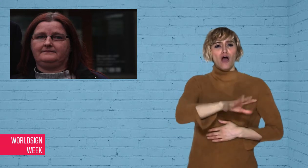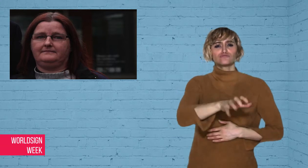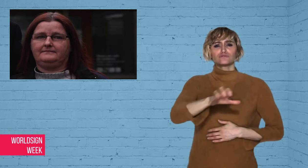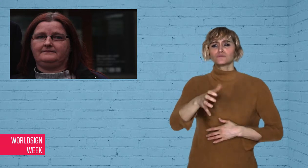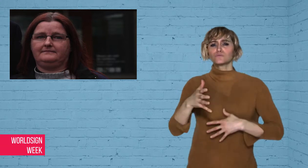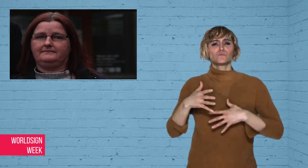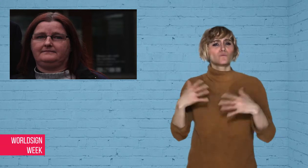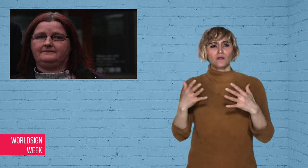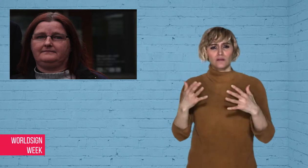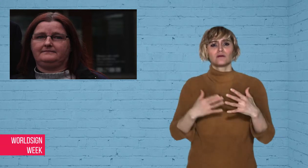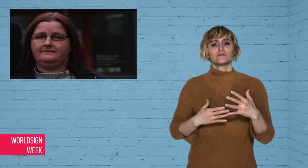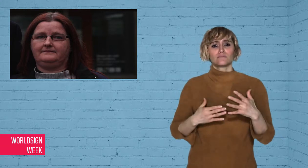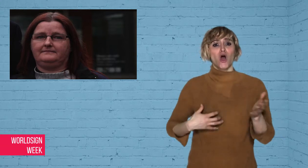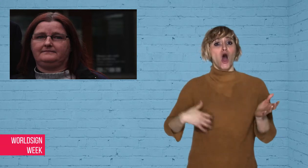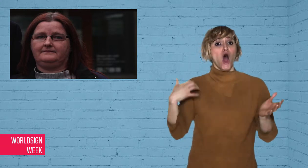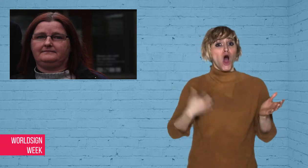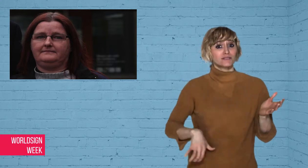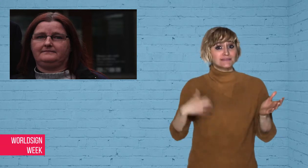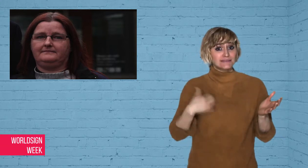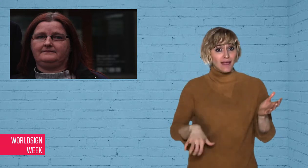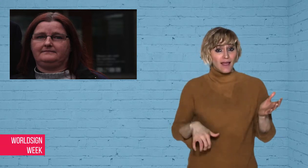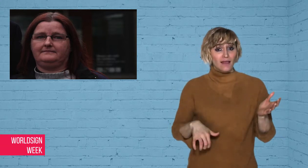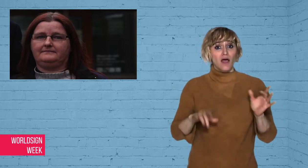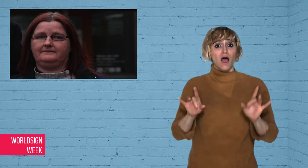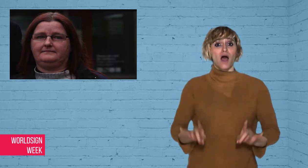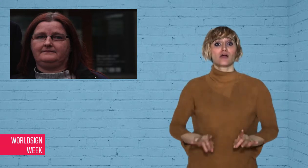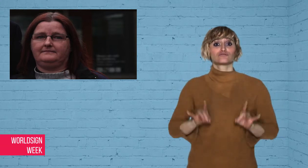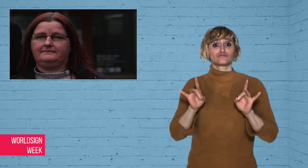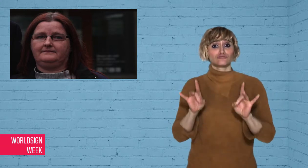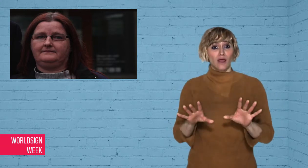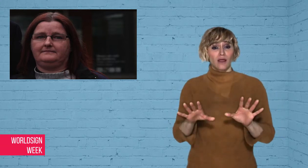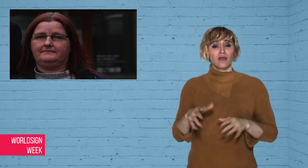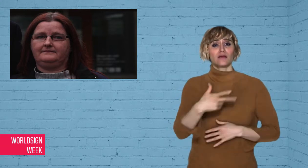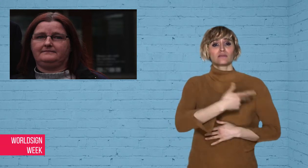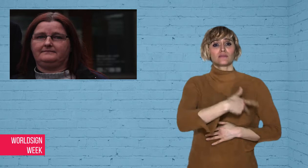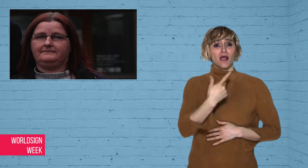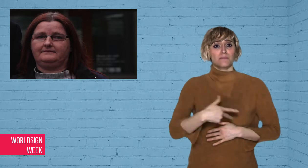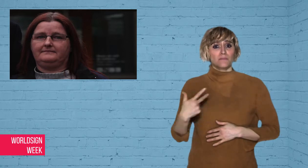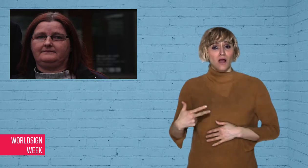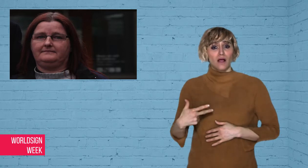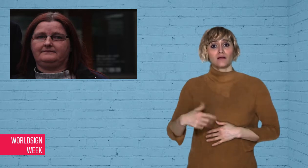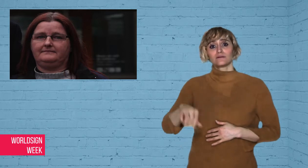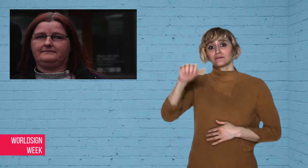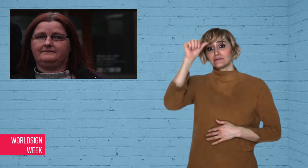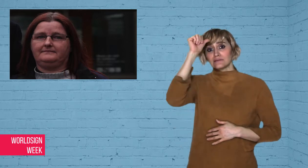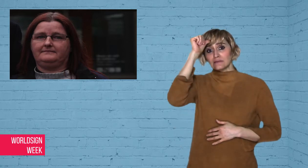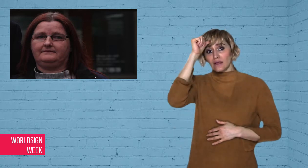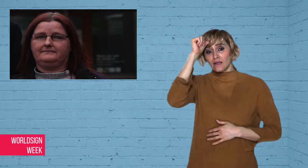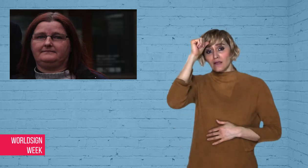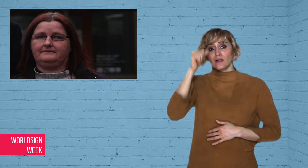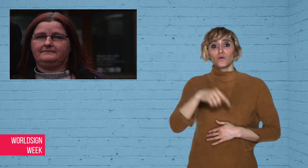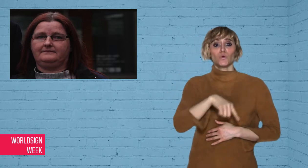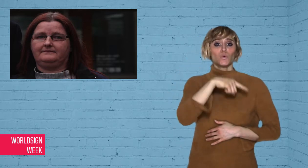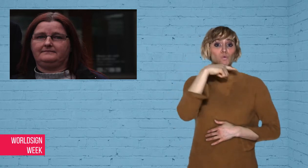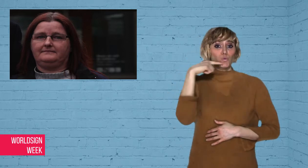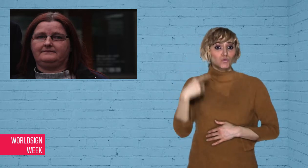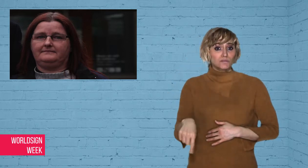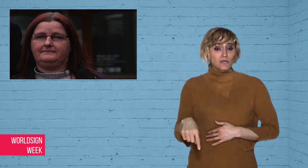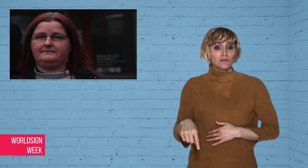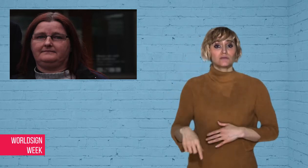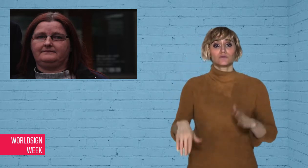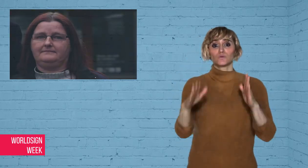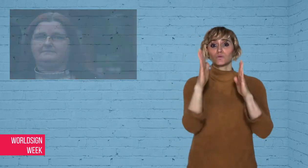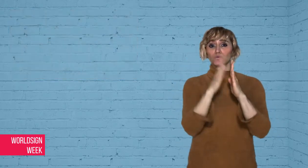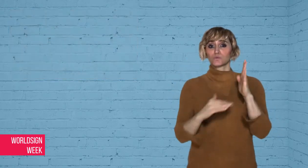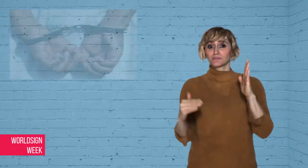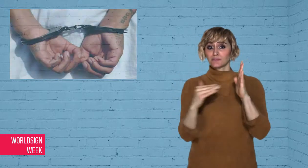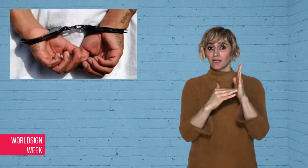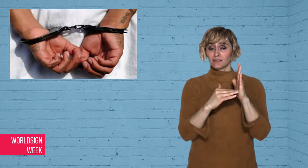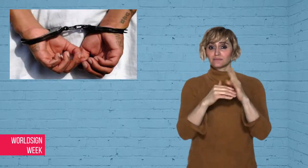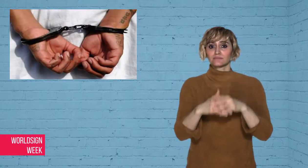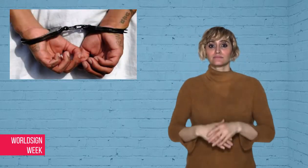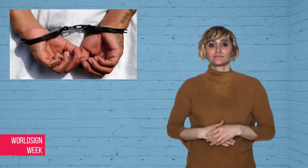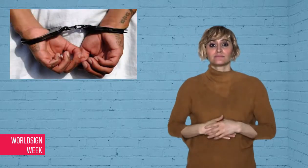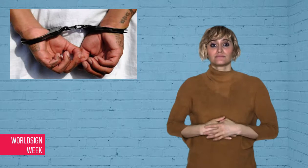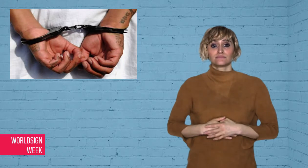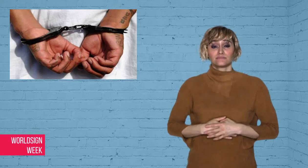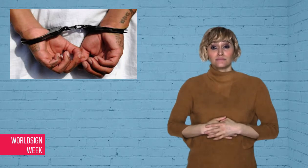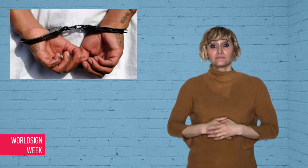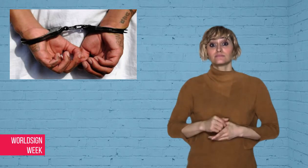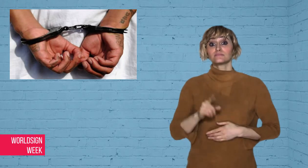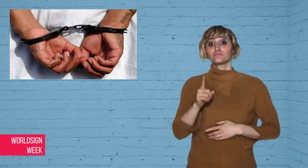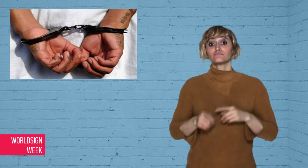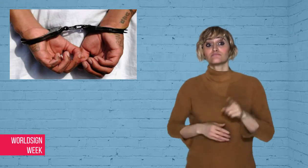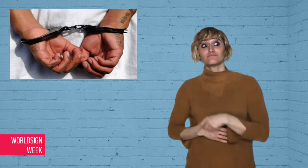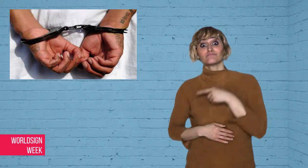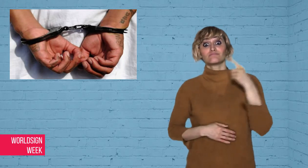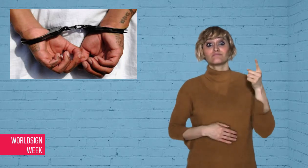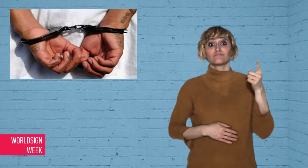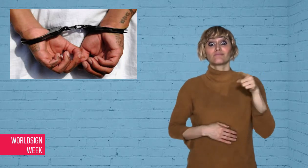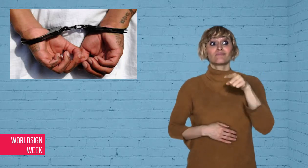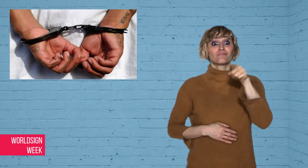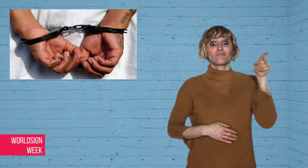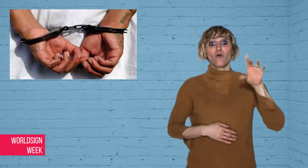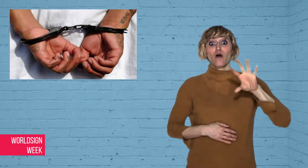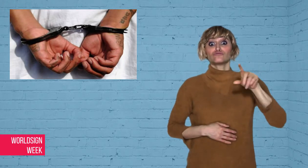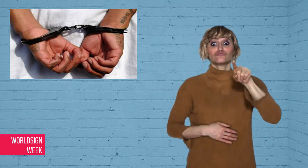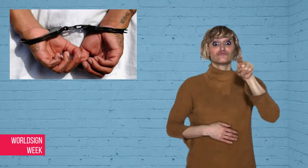and Saudi Arabia, laws are harsher;